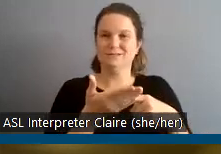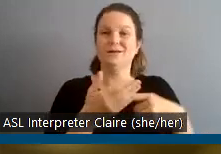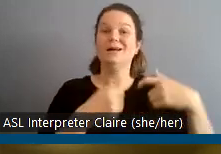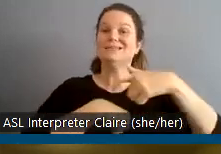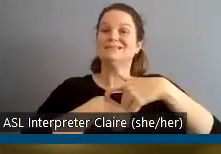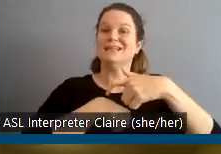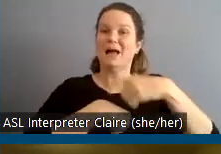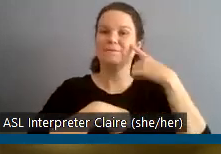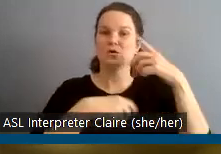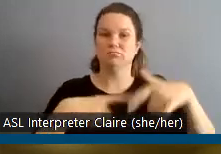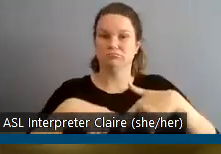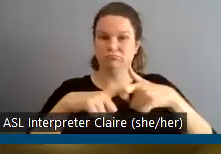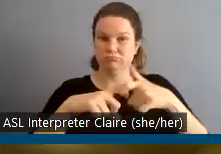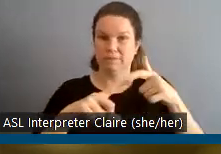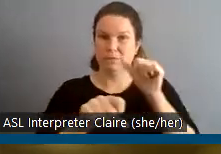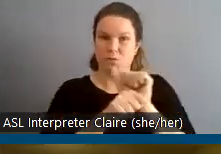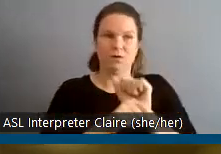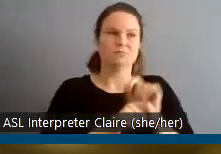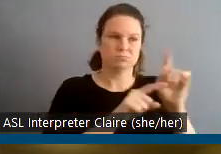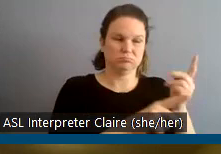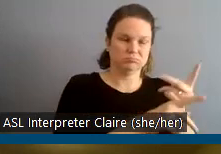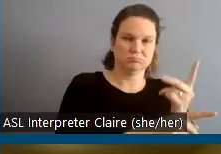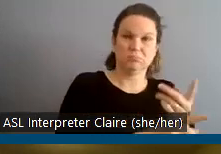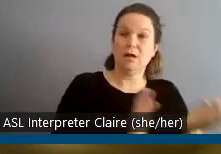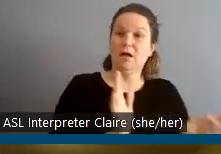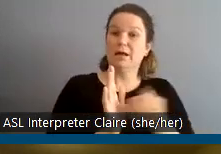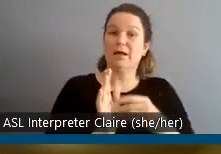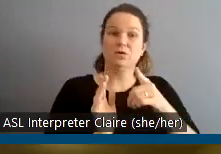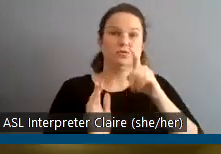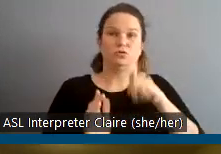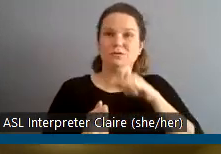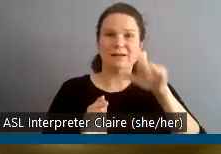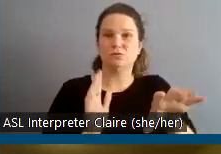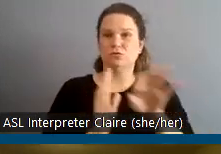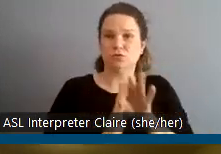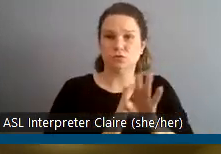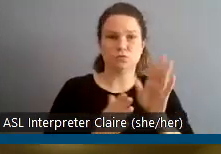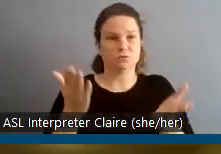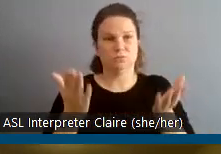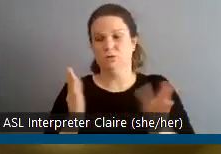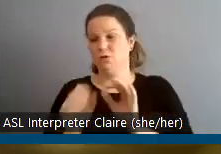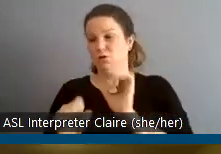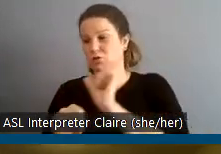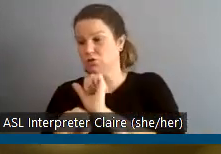from work. Big idea here, of course, is that you shouldn't have to choose